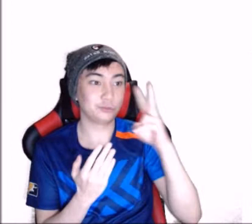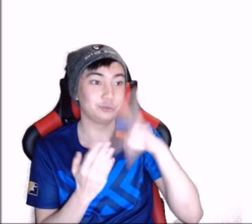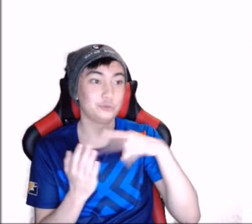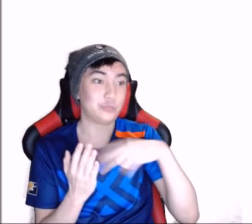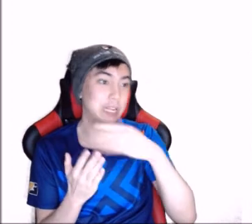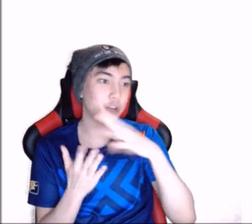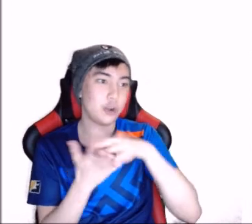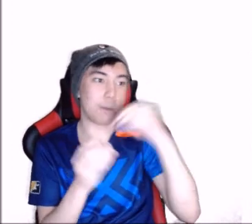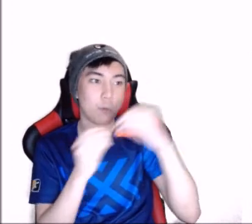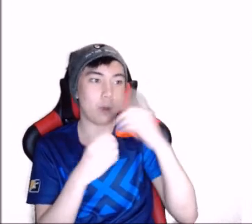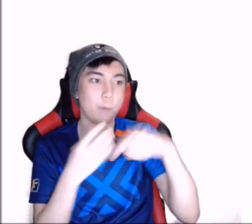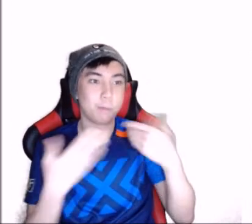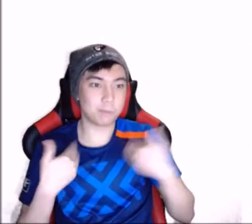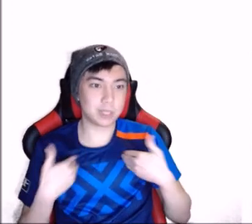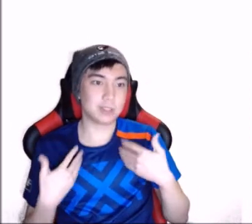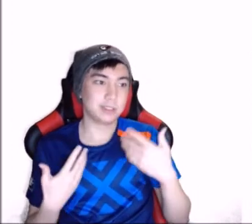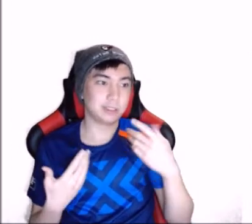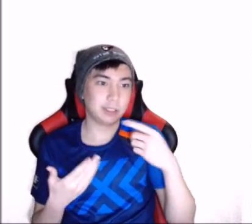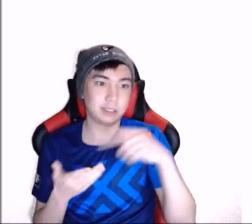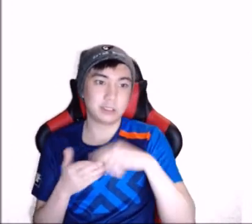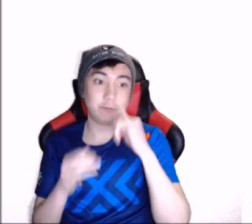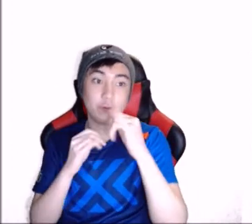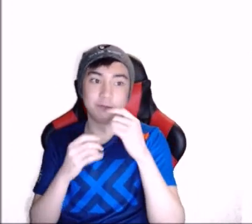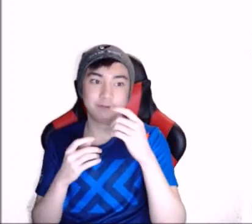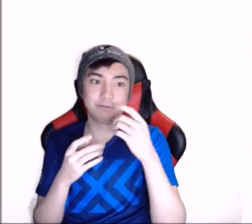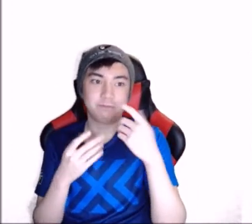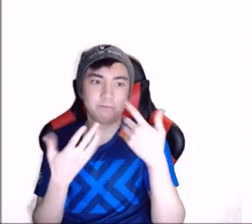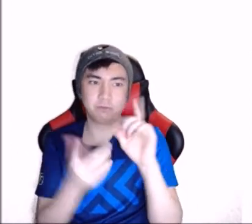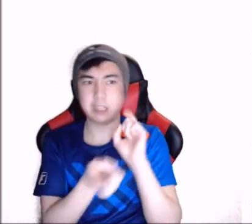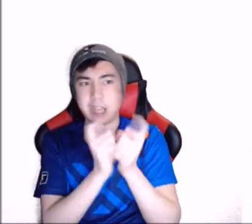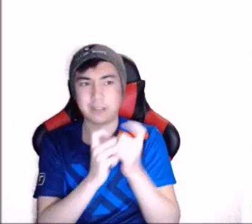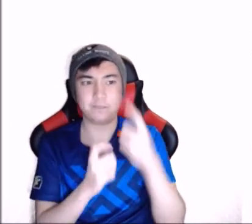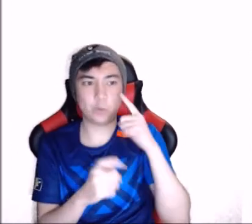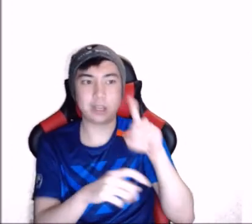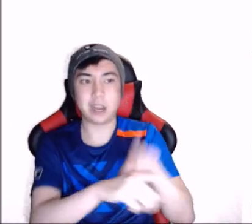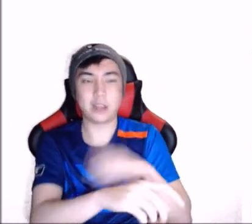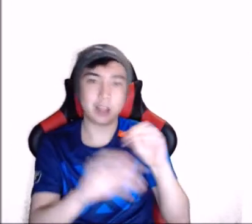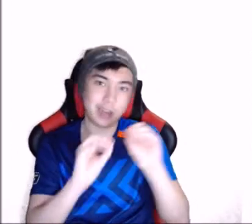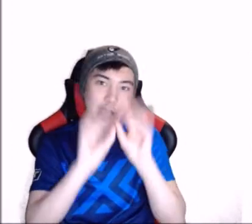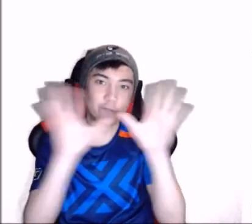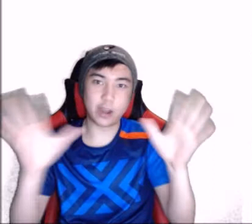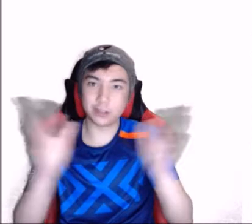Read on to learn more about him! This interview has been edited for length and clarity